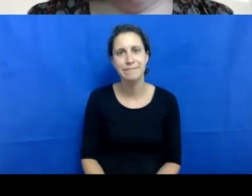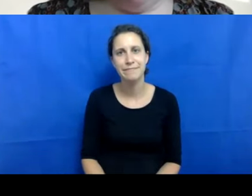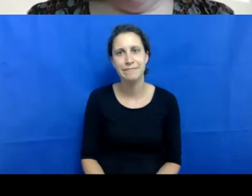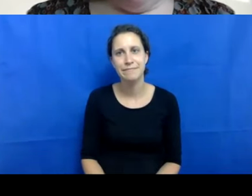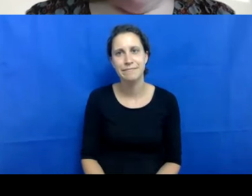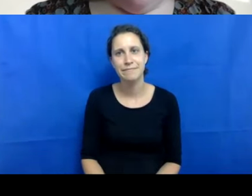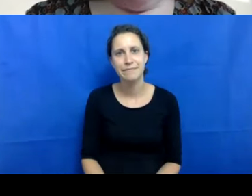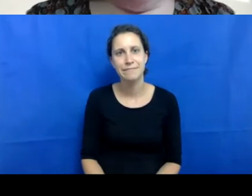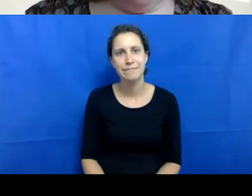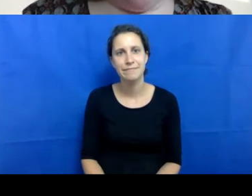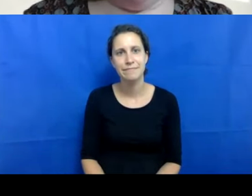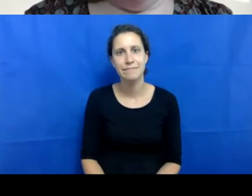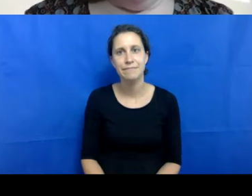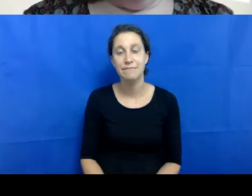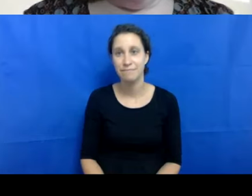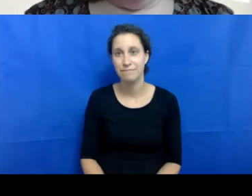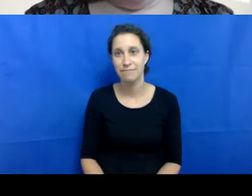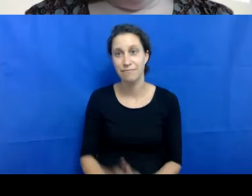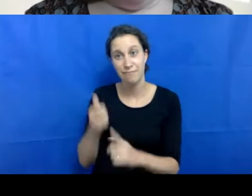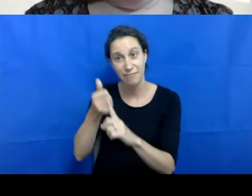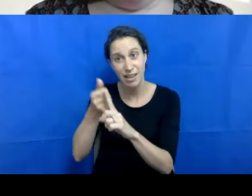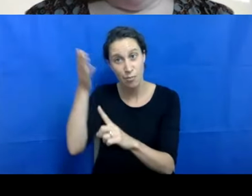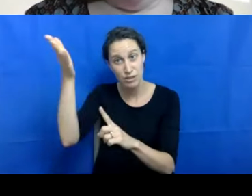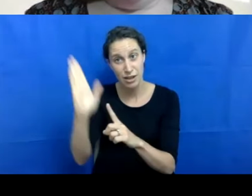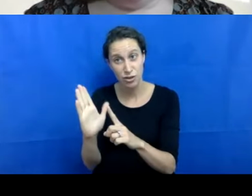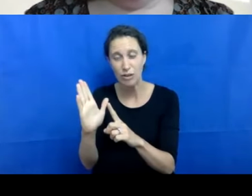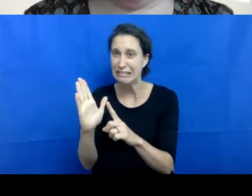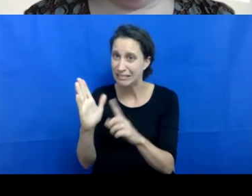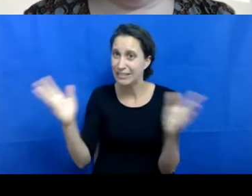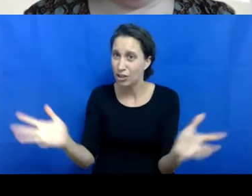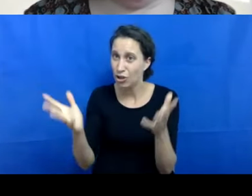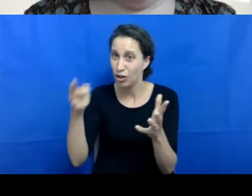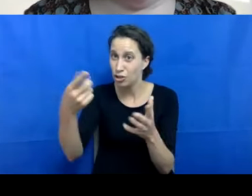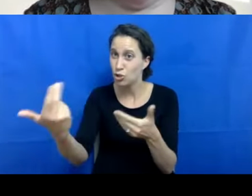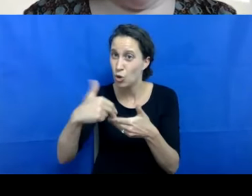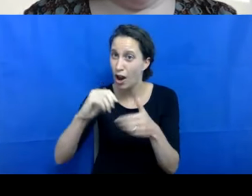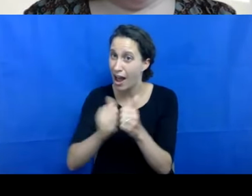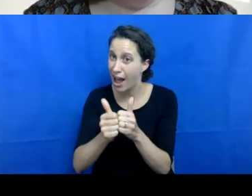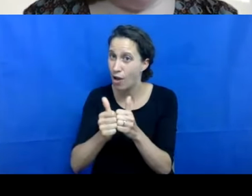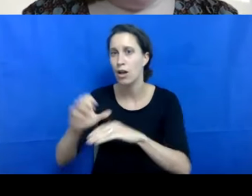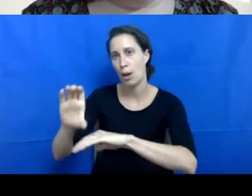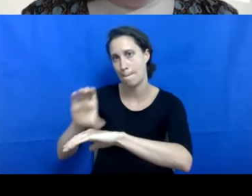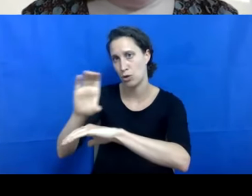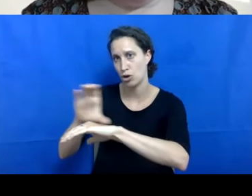As a presenter, we encourage you to join using your computer and not from a mobile device.